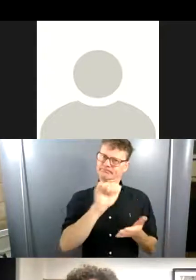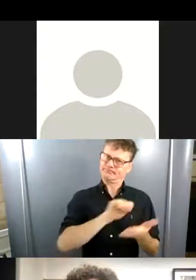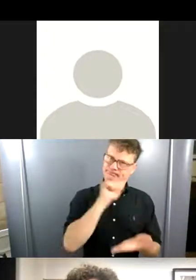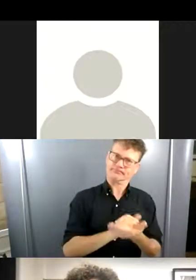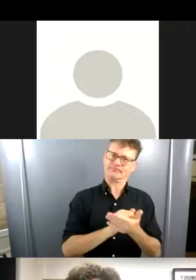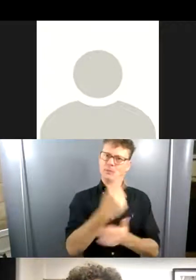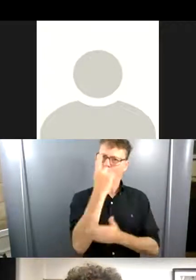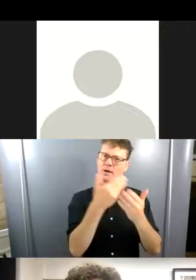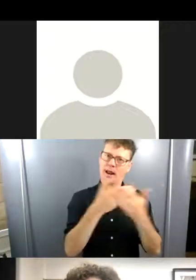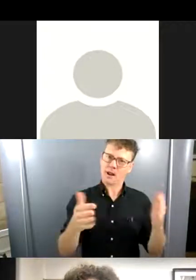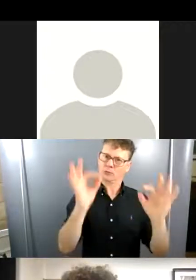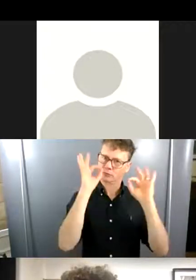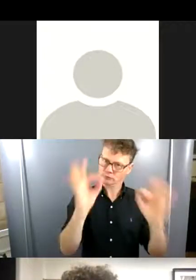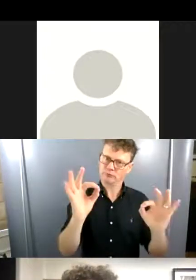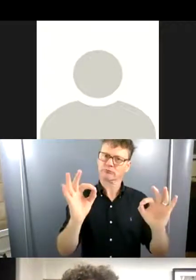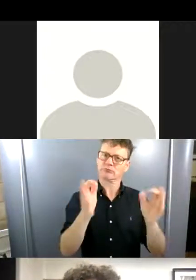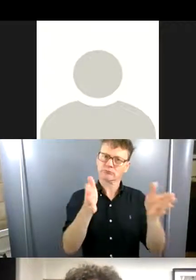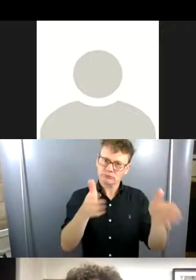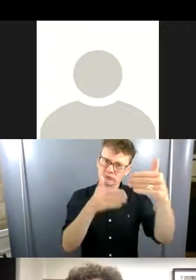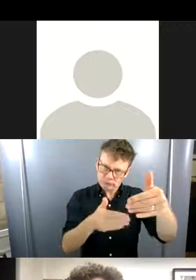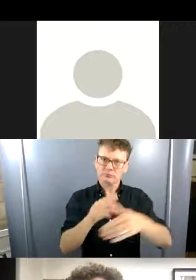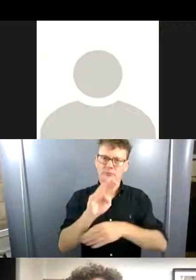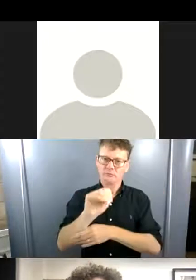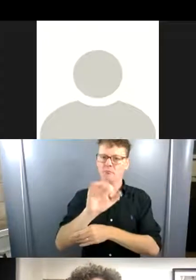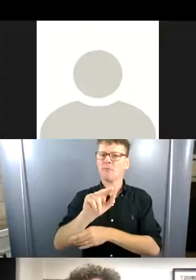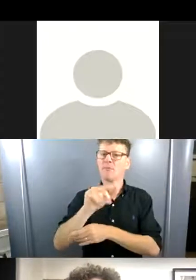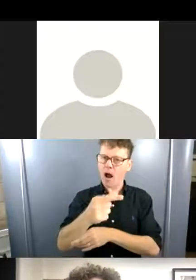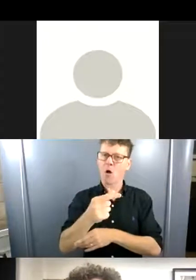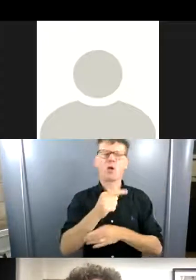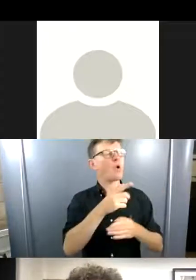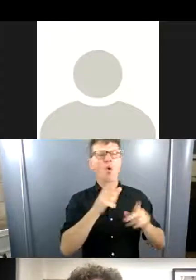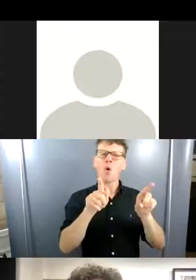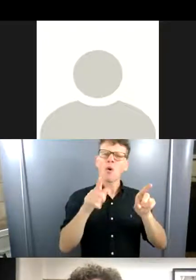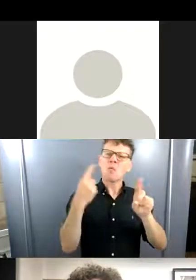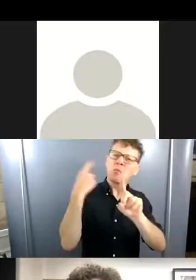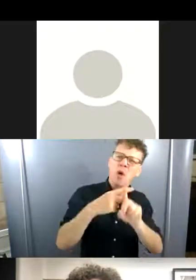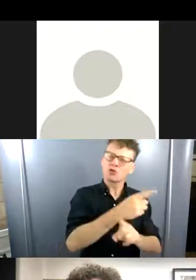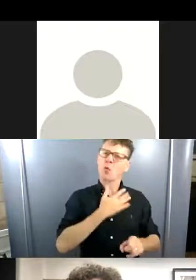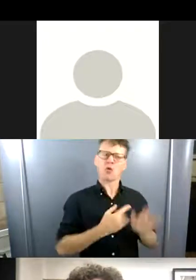a bit more formal and also wanting to represent herself perhaps as a Mawng speaker in that context